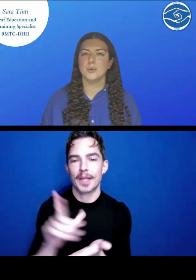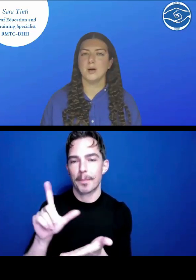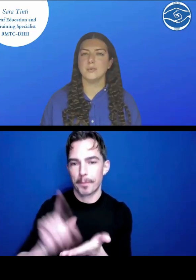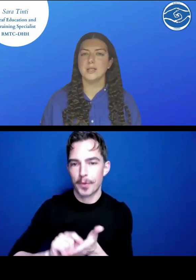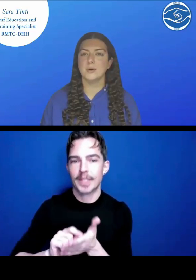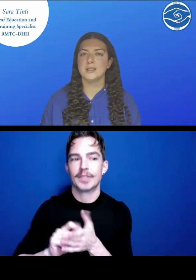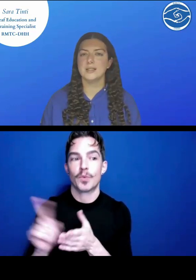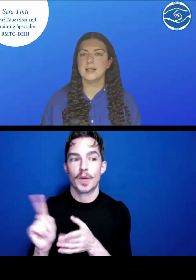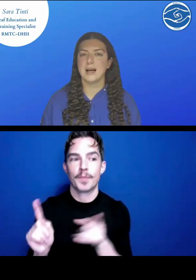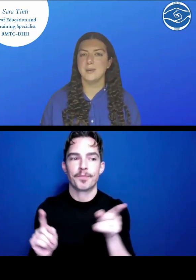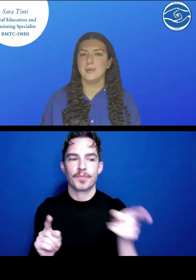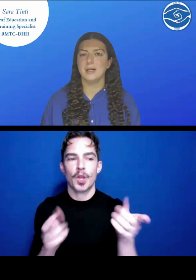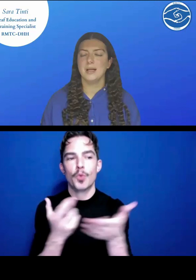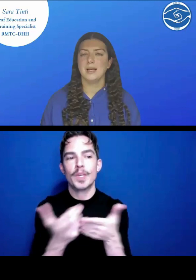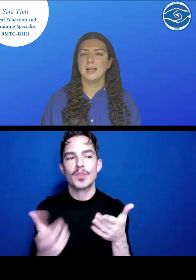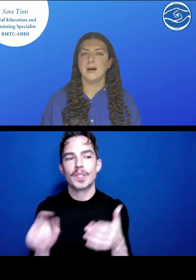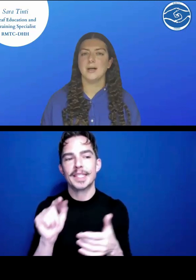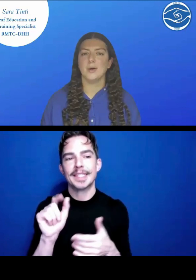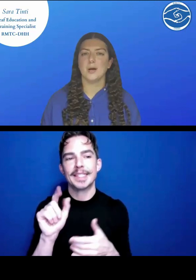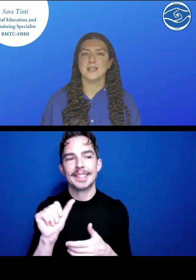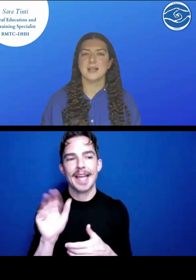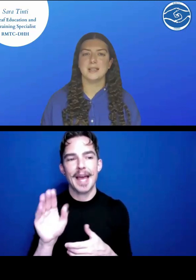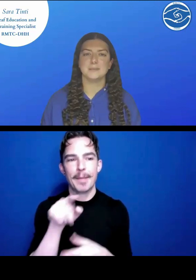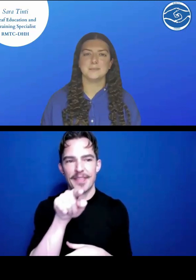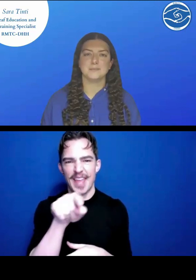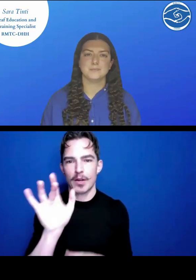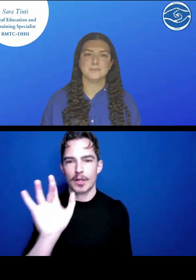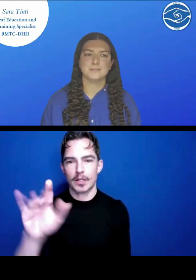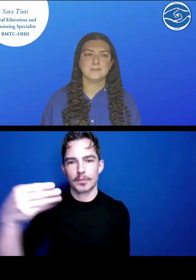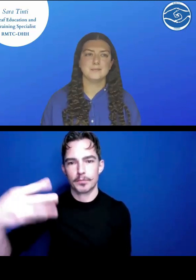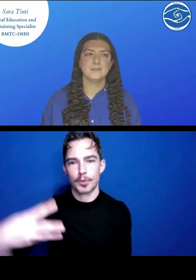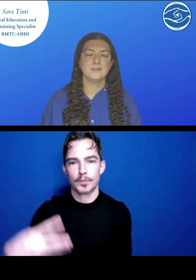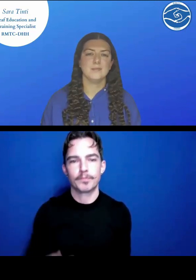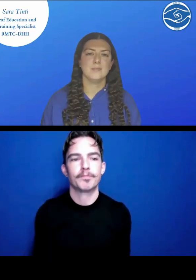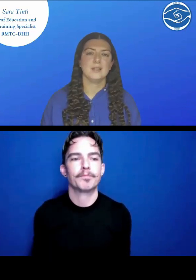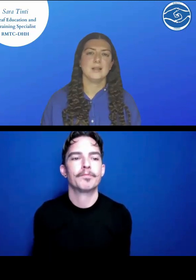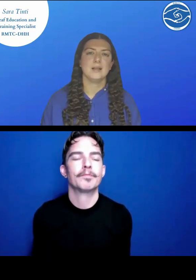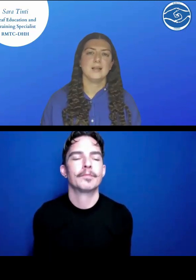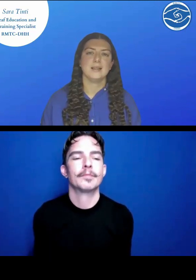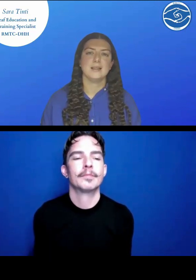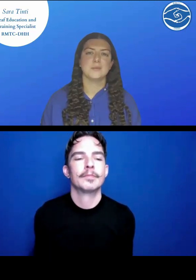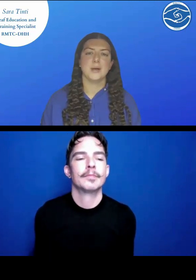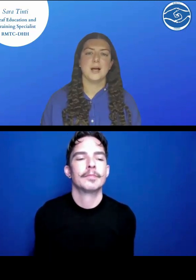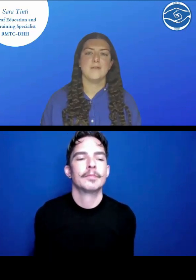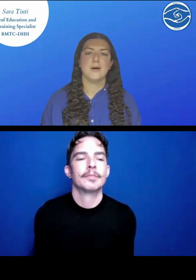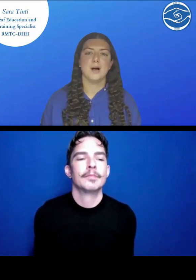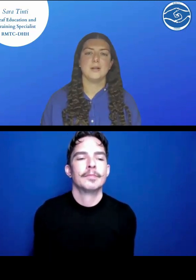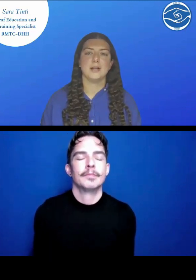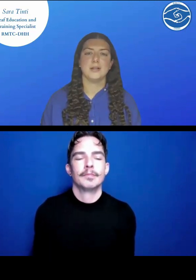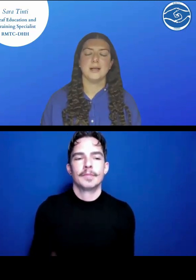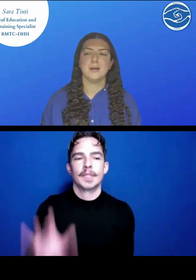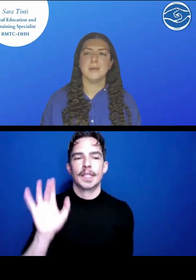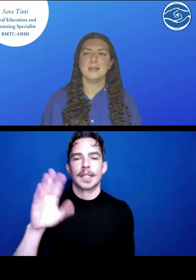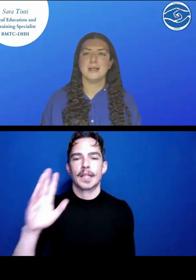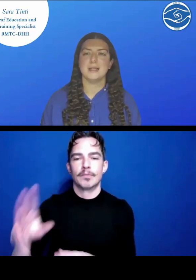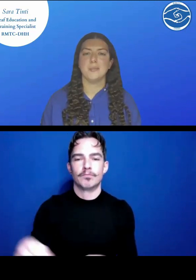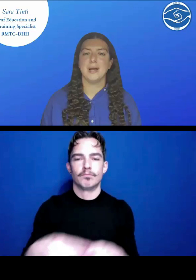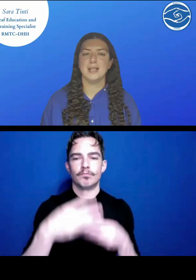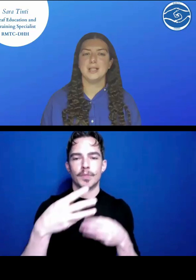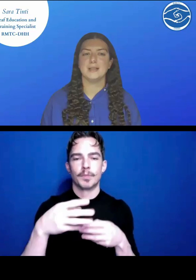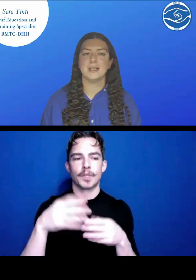to our resources tab here on our website, this is where we have all of our great and amazing pages